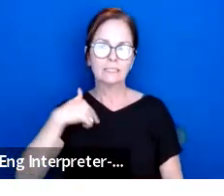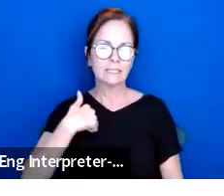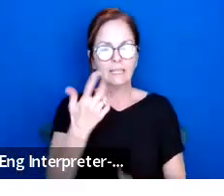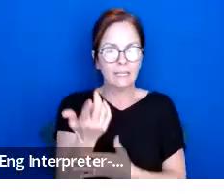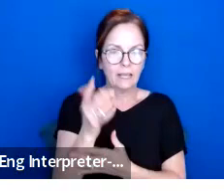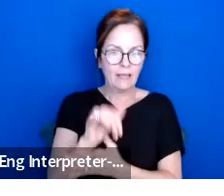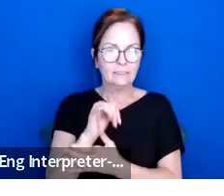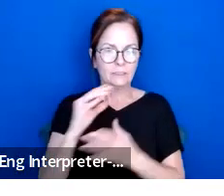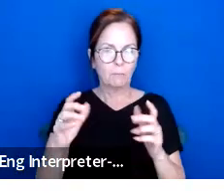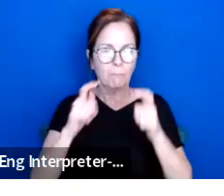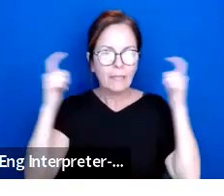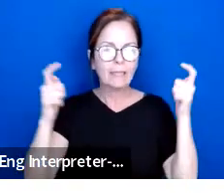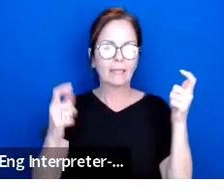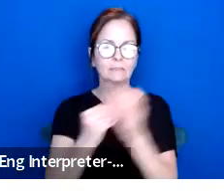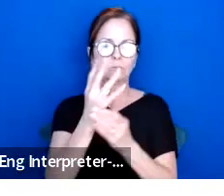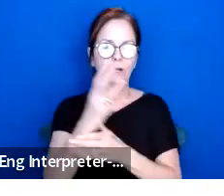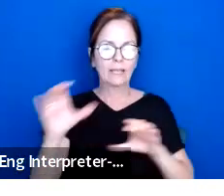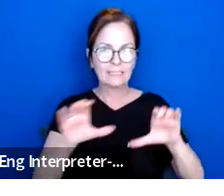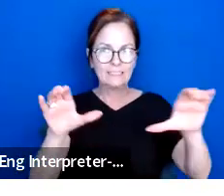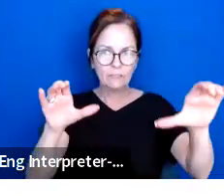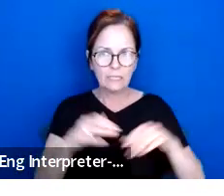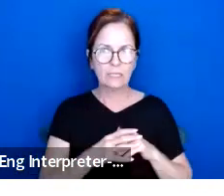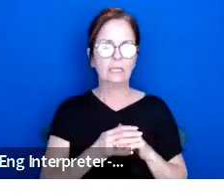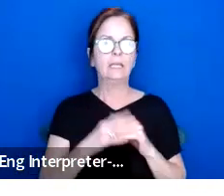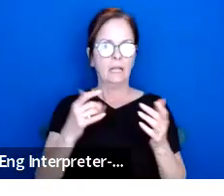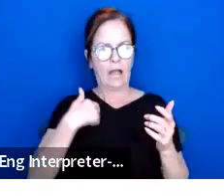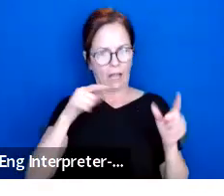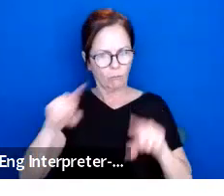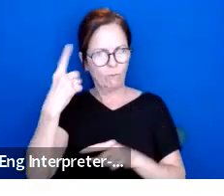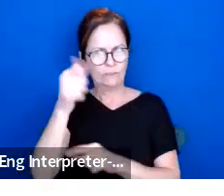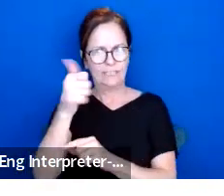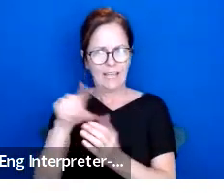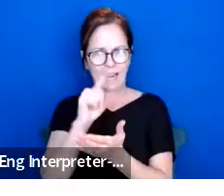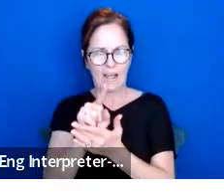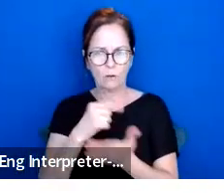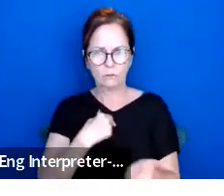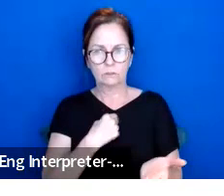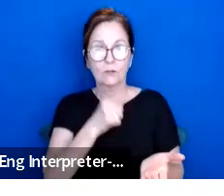There's 10 of your 172. It's, it's, we, it's again meant to encourage that we engage.